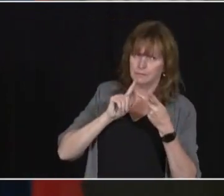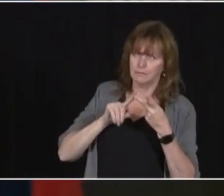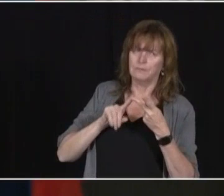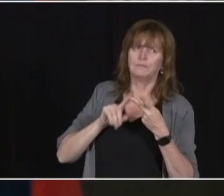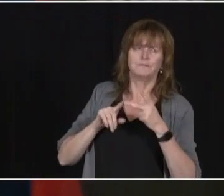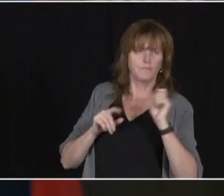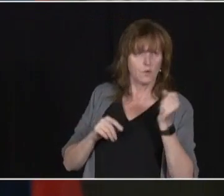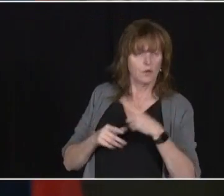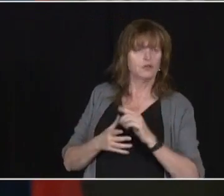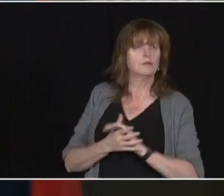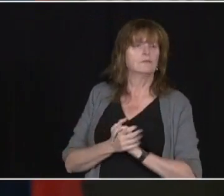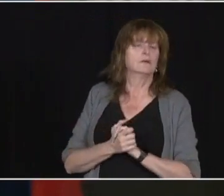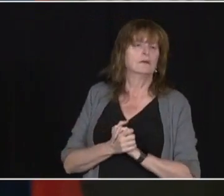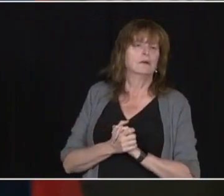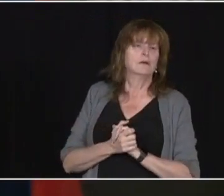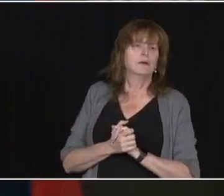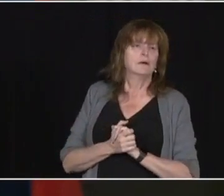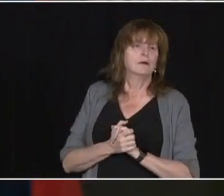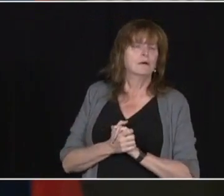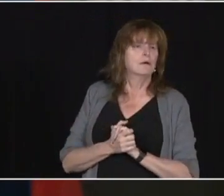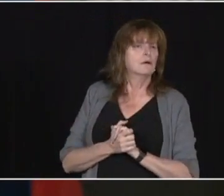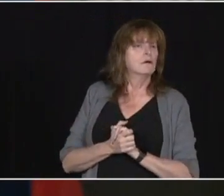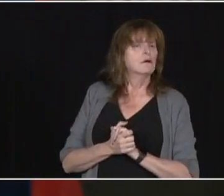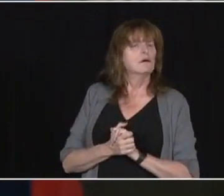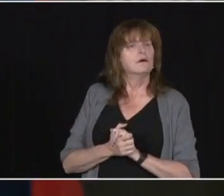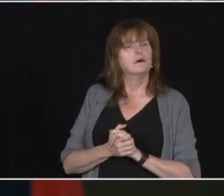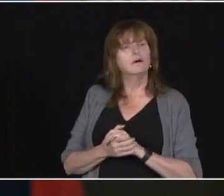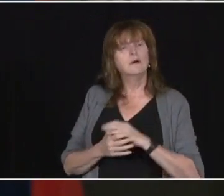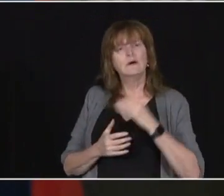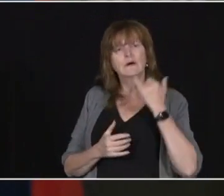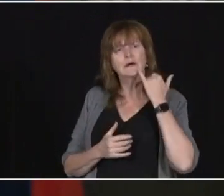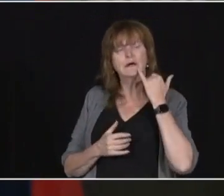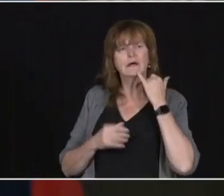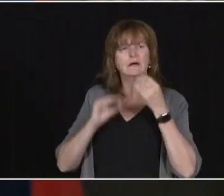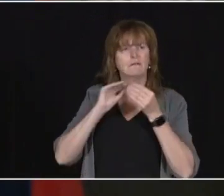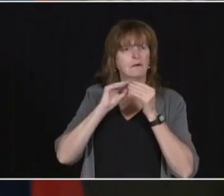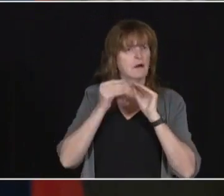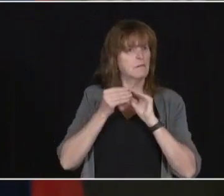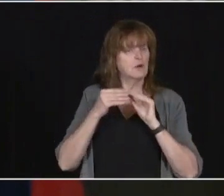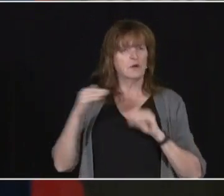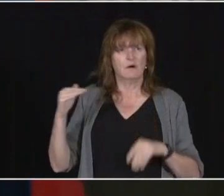You have said a few times now that you will not hesitate to shut down the economy again,